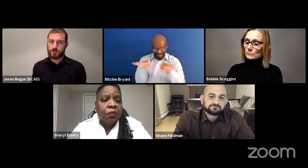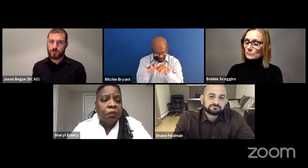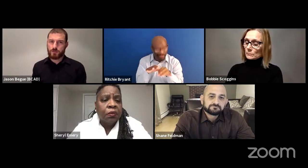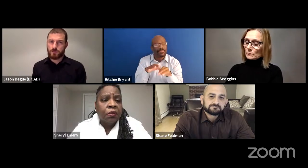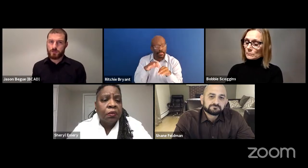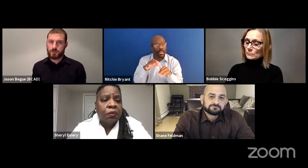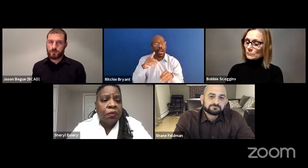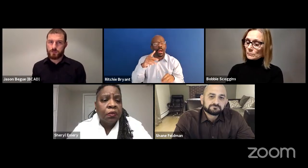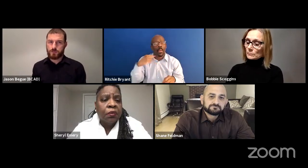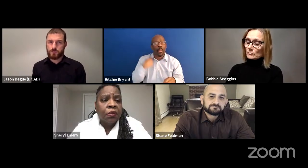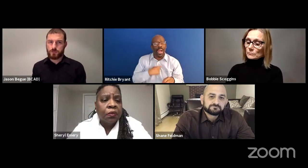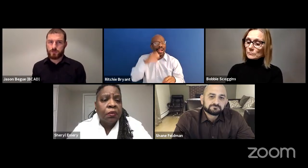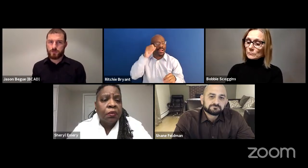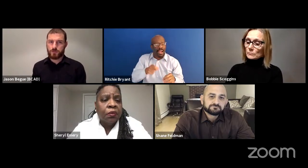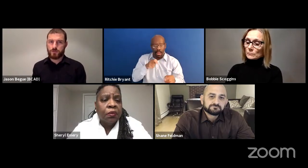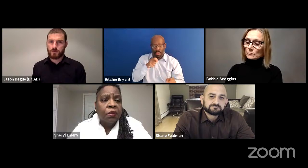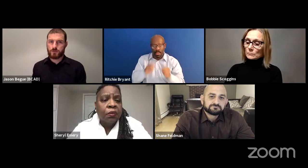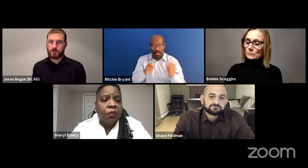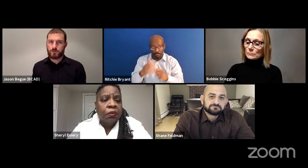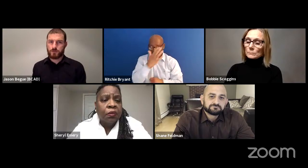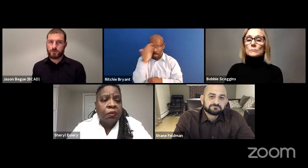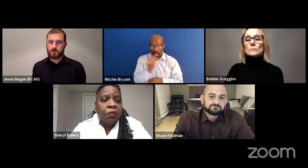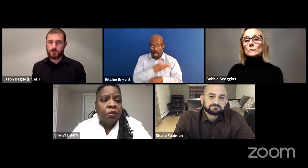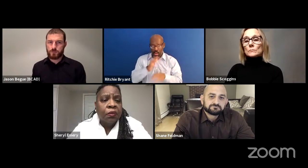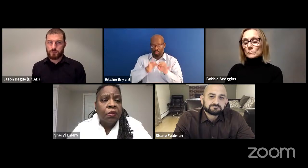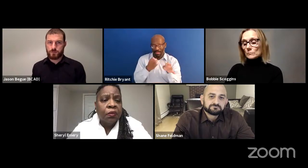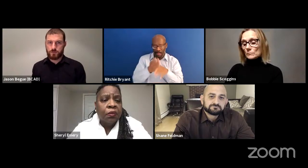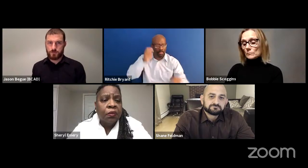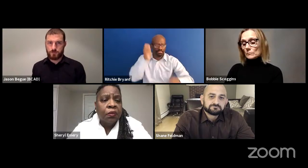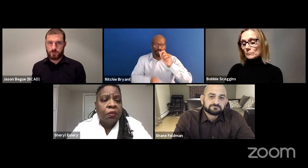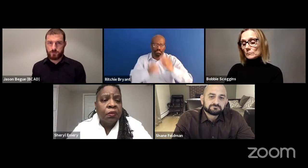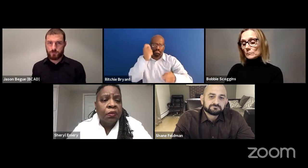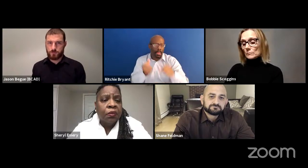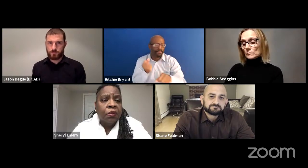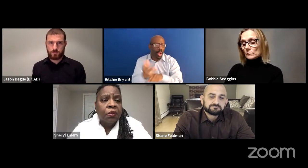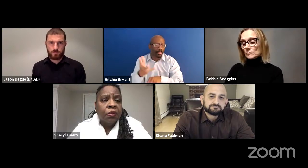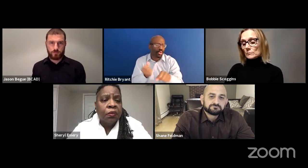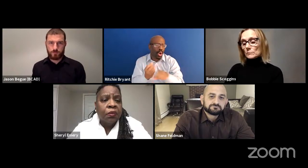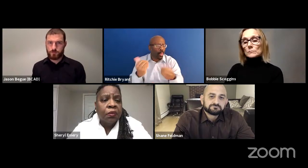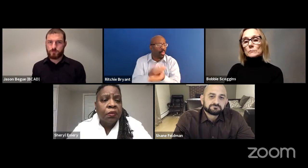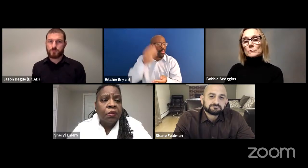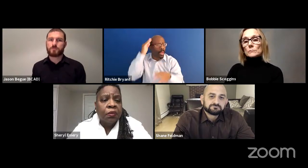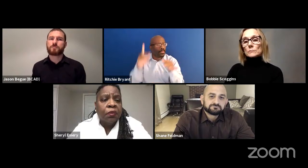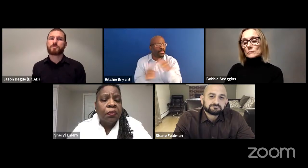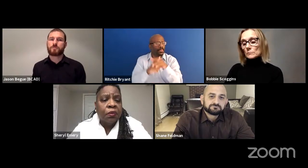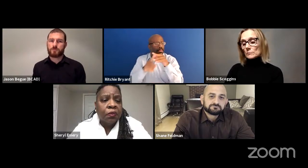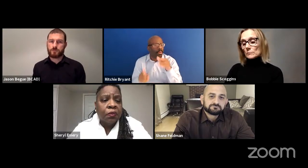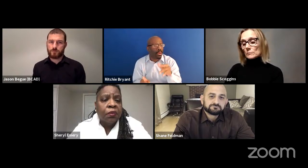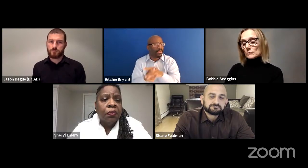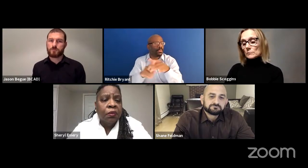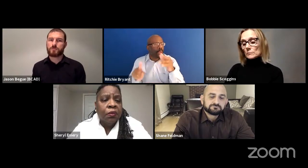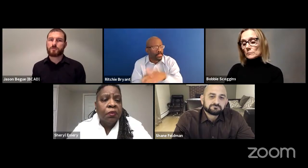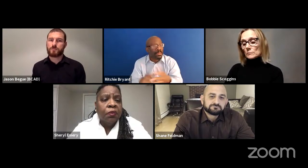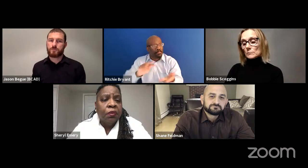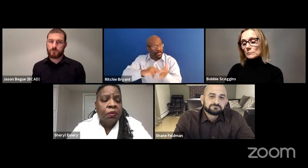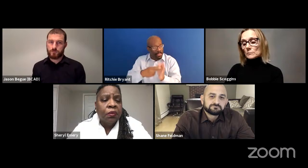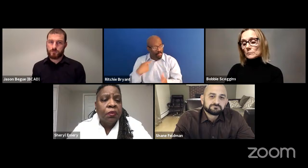interpreters. So again, we want to make sure that we're matching our community. Again,